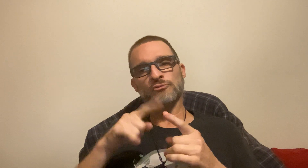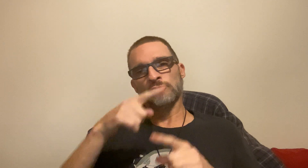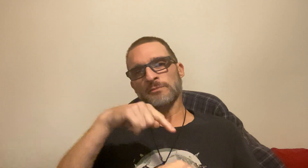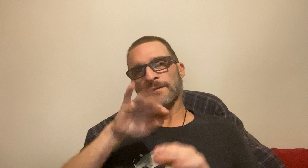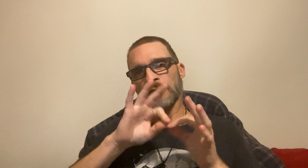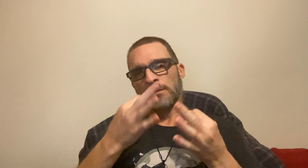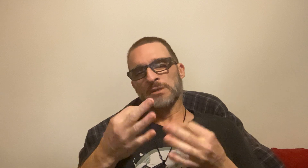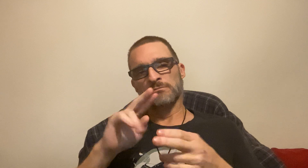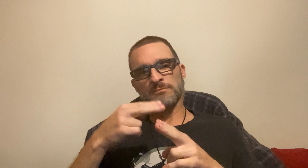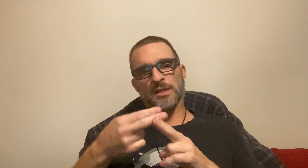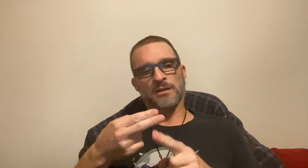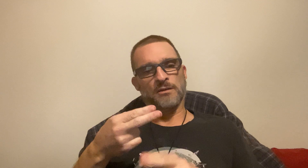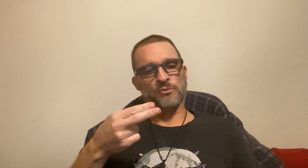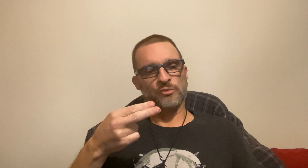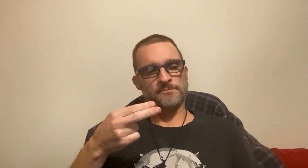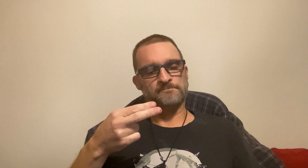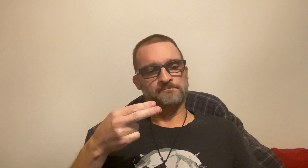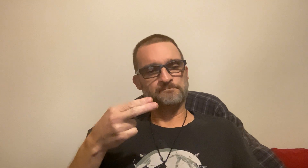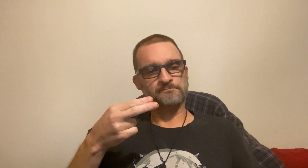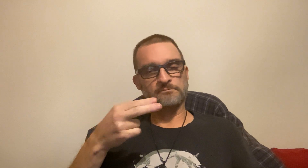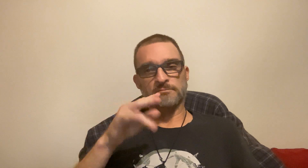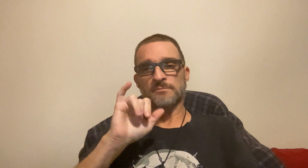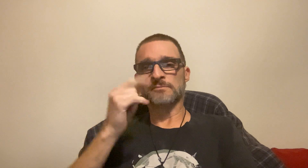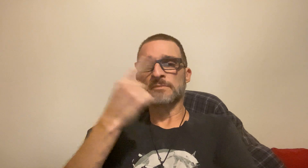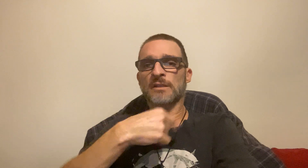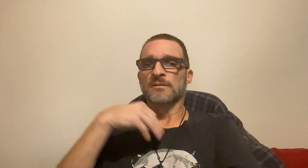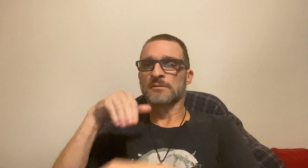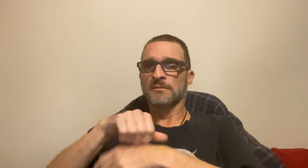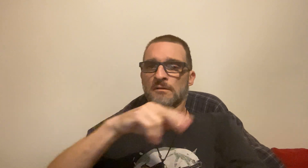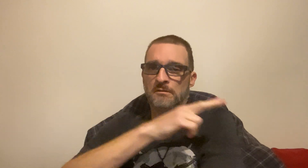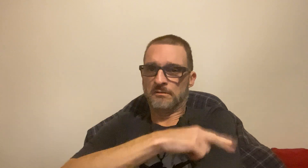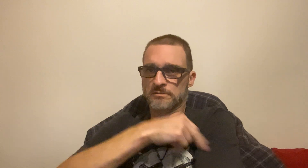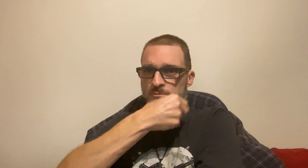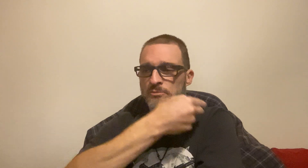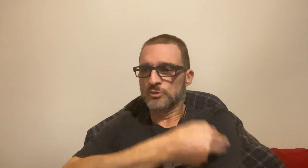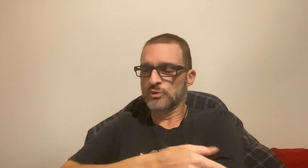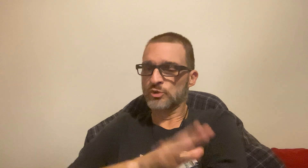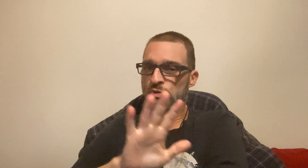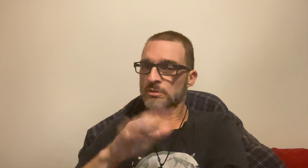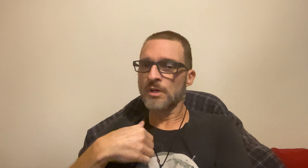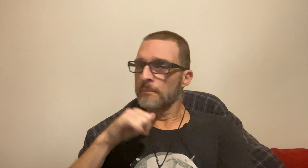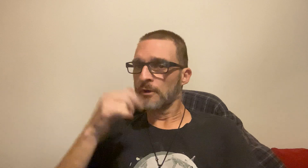Plus I mentioned it to my family about that day I was in the hospital.